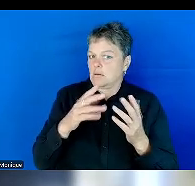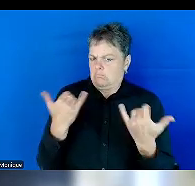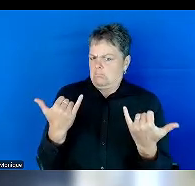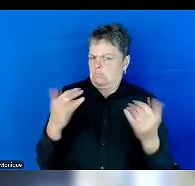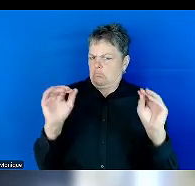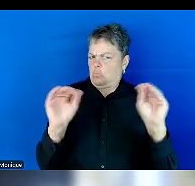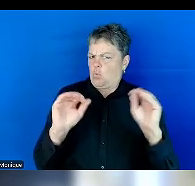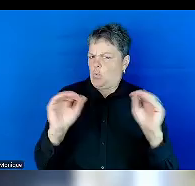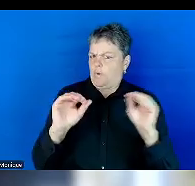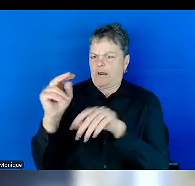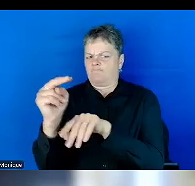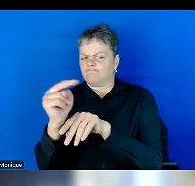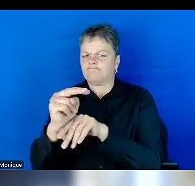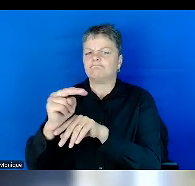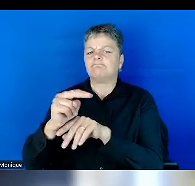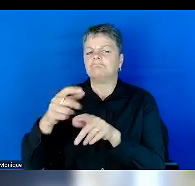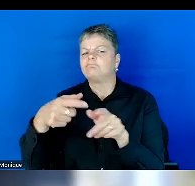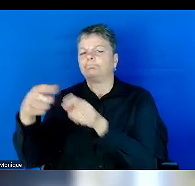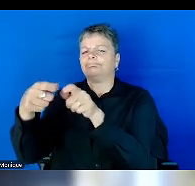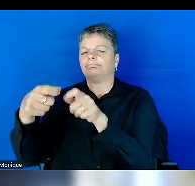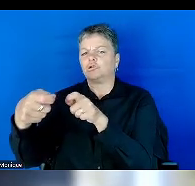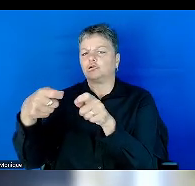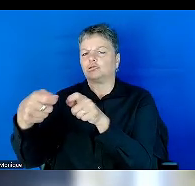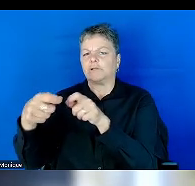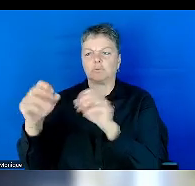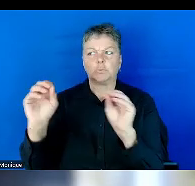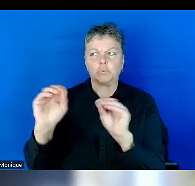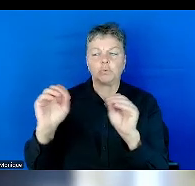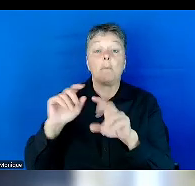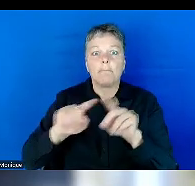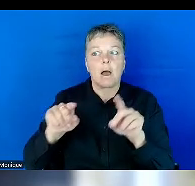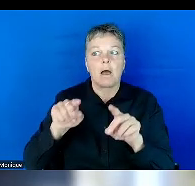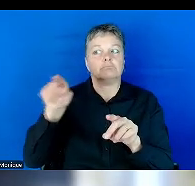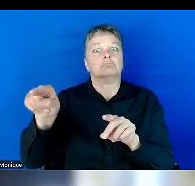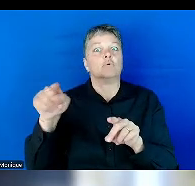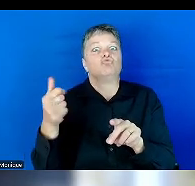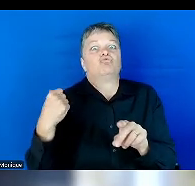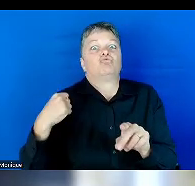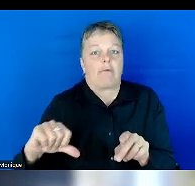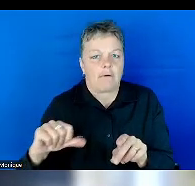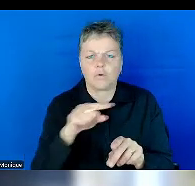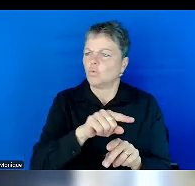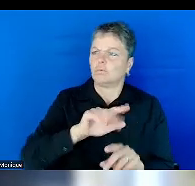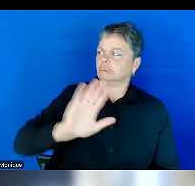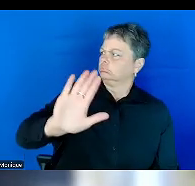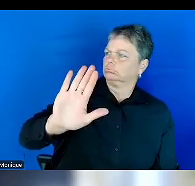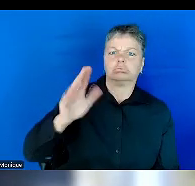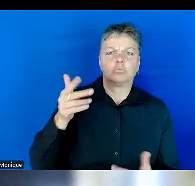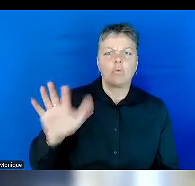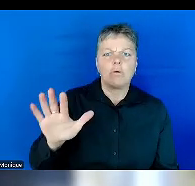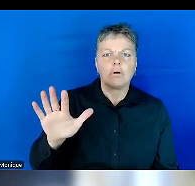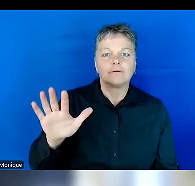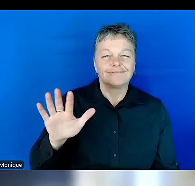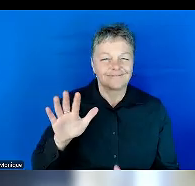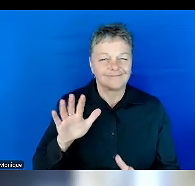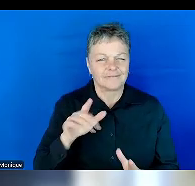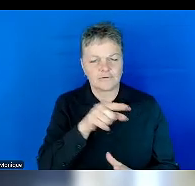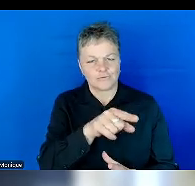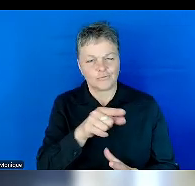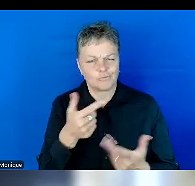they can stop that from happening. So, uh and we also give advice or help on how to revoke a